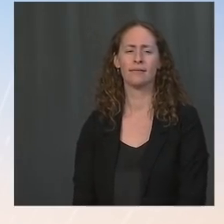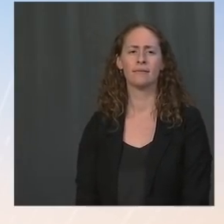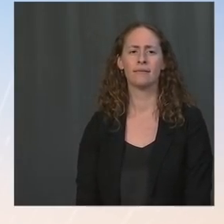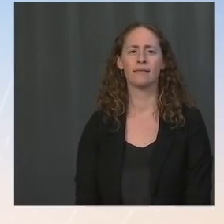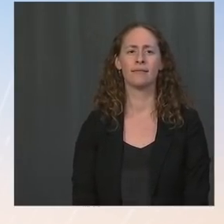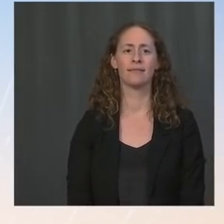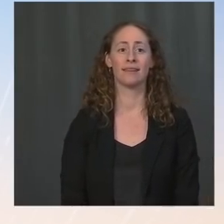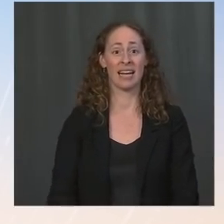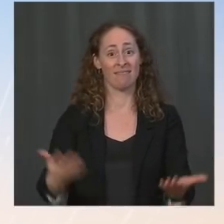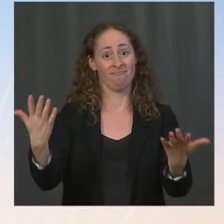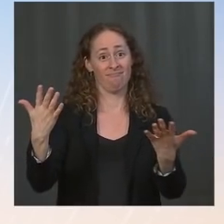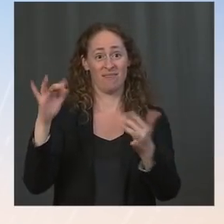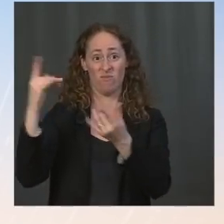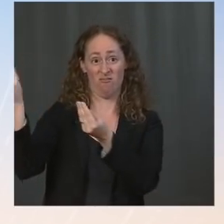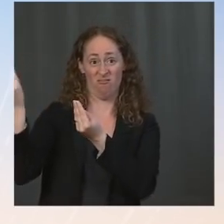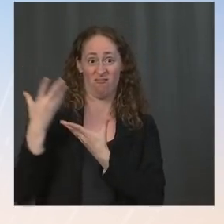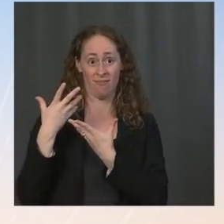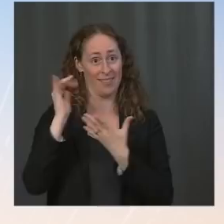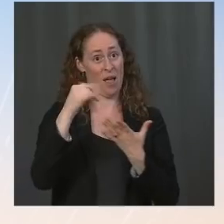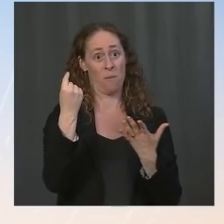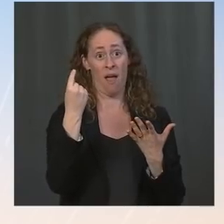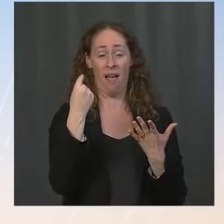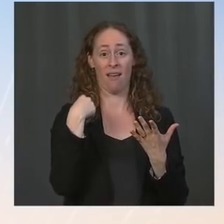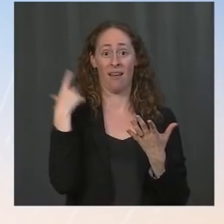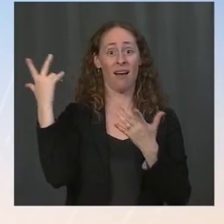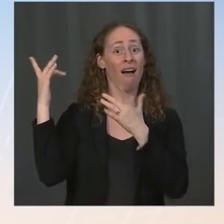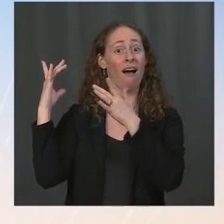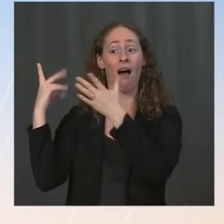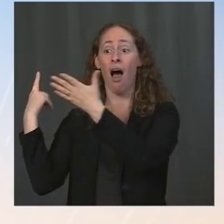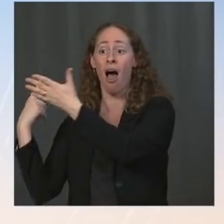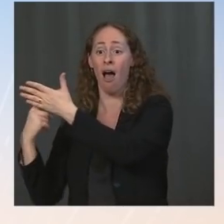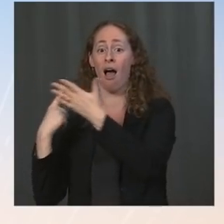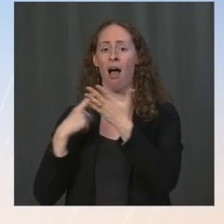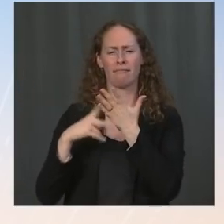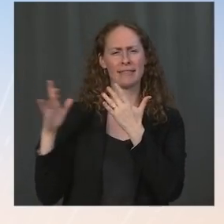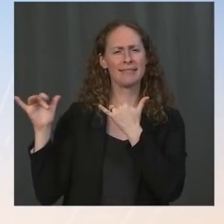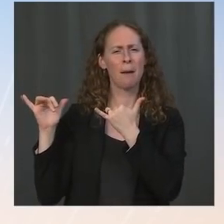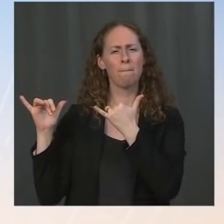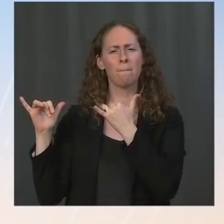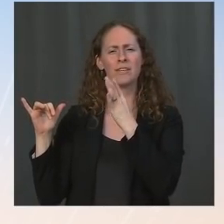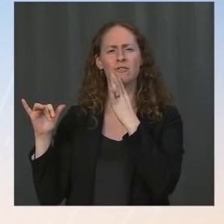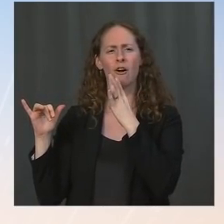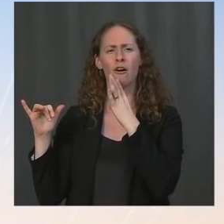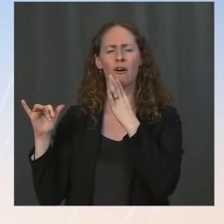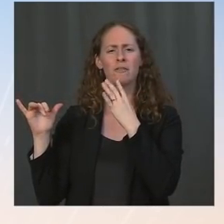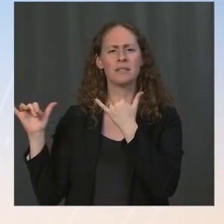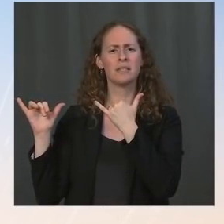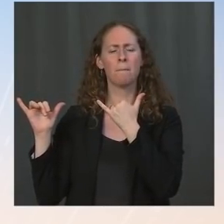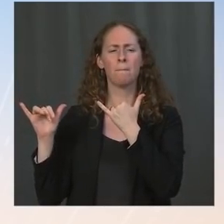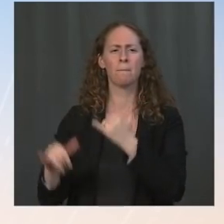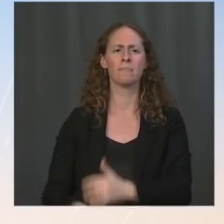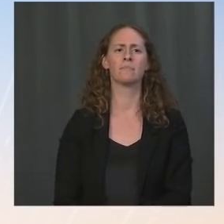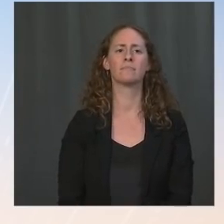or, several minutes ago. What I was conveying is that reports or suggestions that we were giving a preemptive,